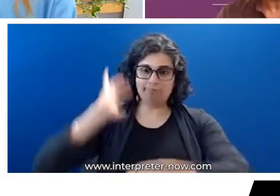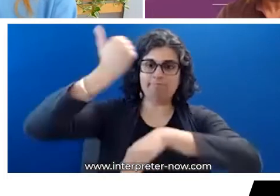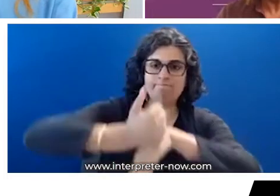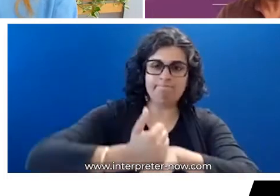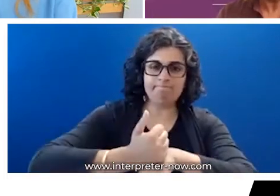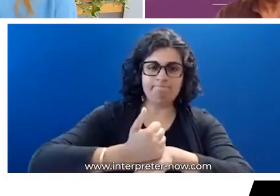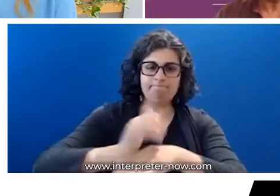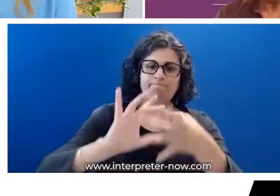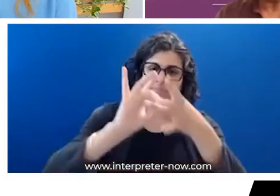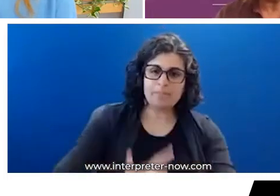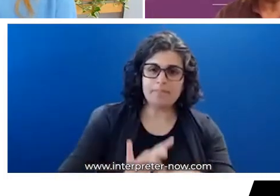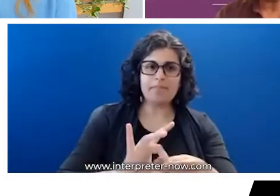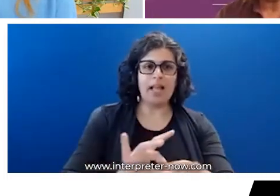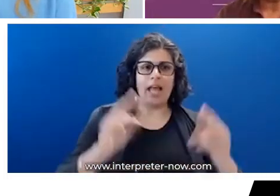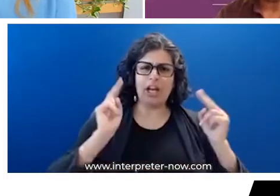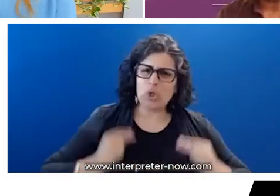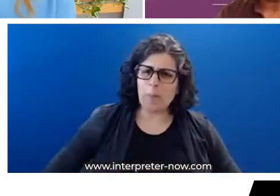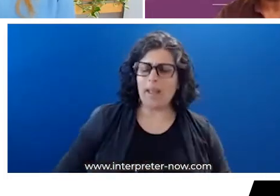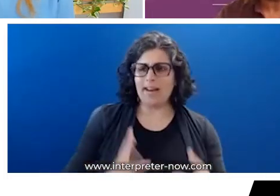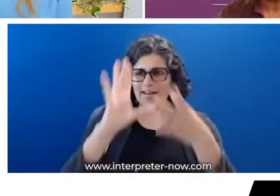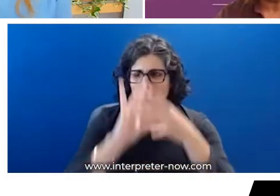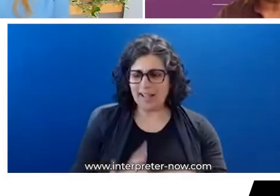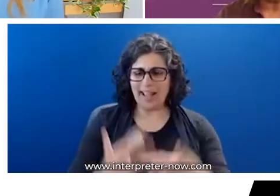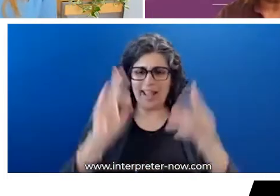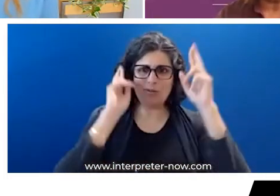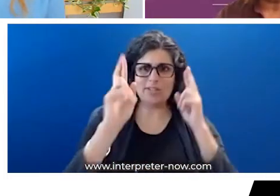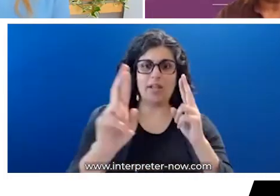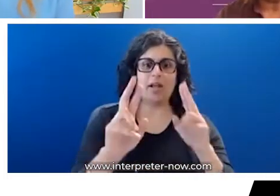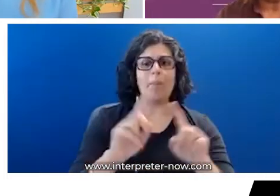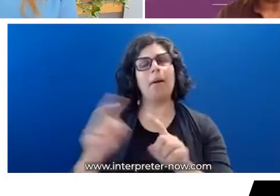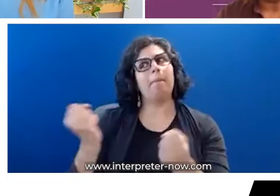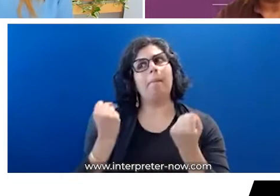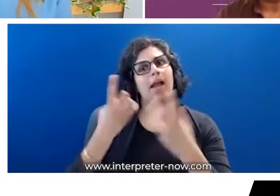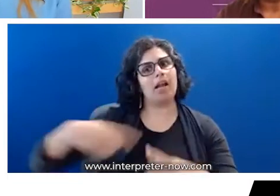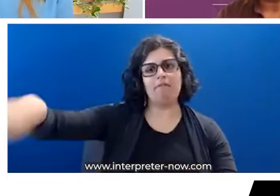But I also know that many of those individuals are passive about the work of DEI and that